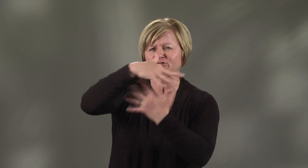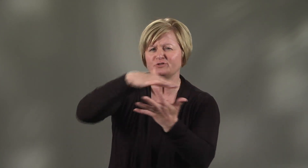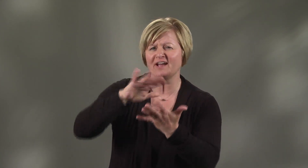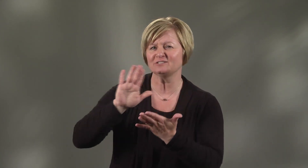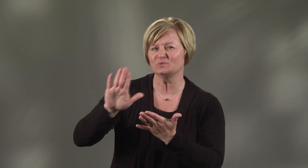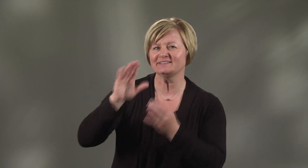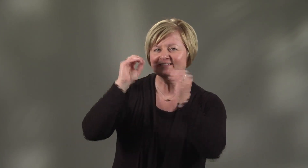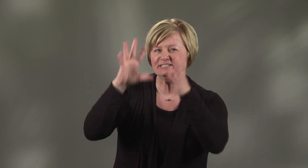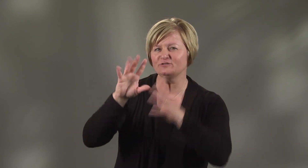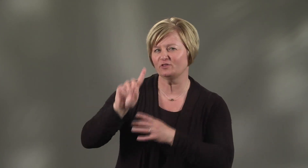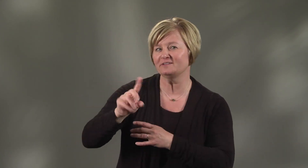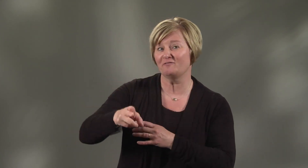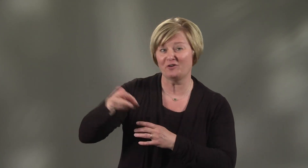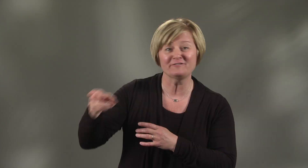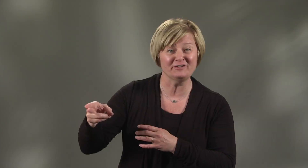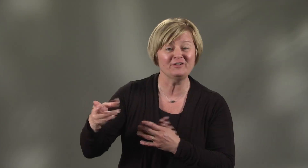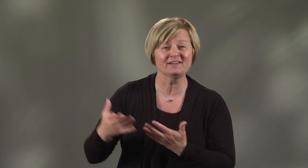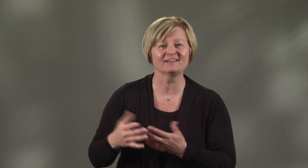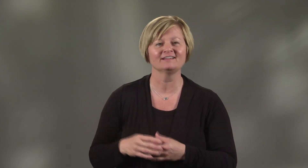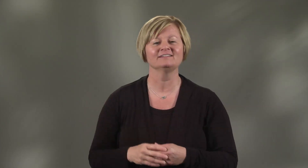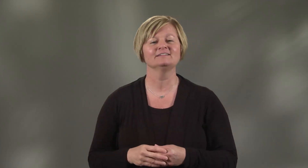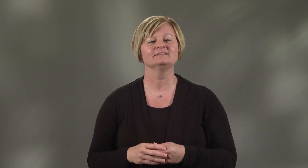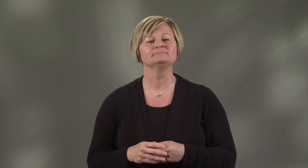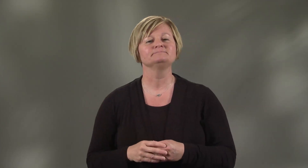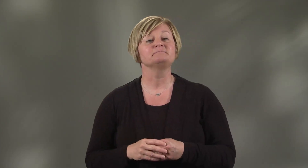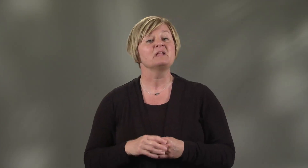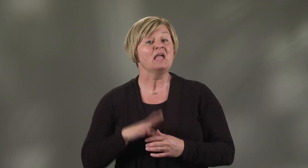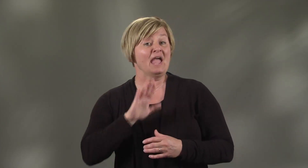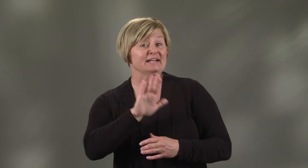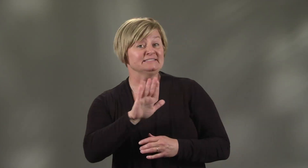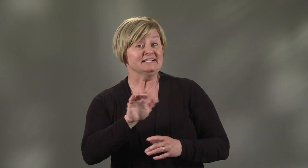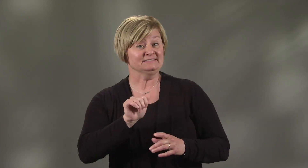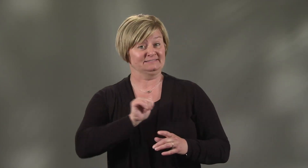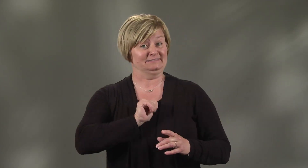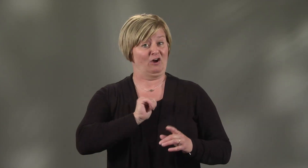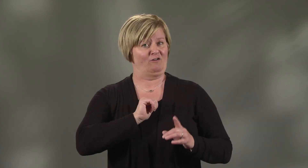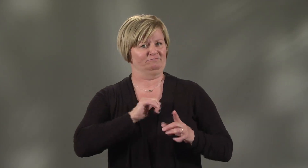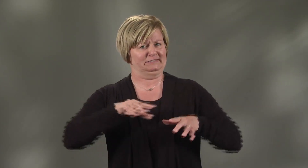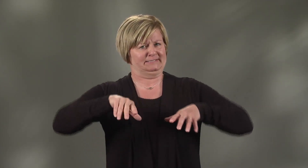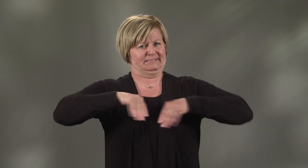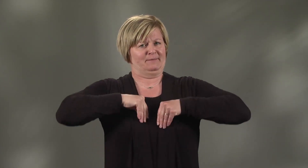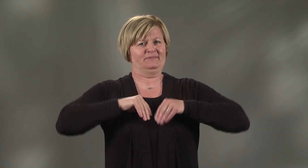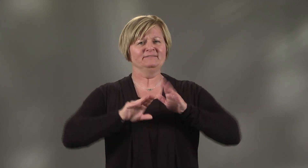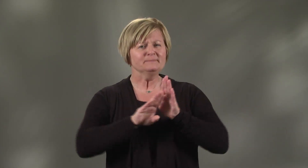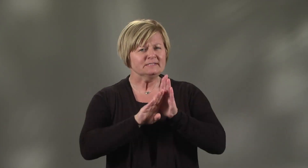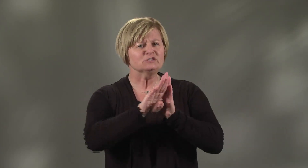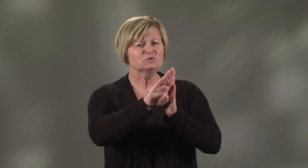and the interactions with his teacher of deaf and hard of hearing. As his self-acceptance increased,